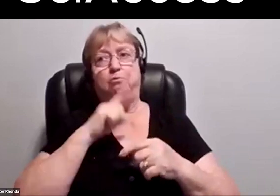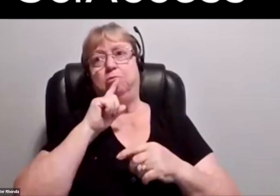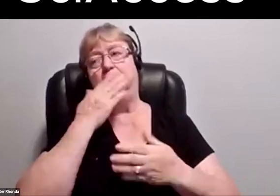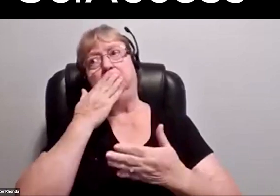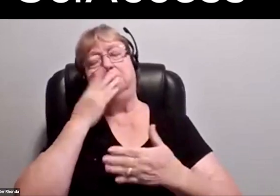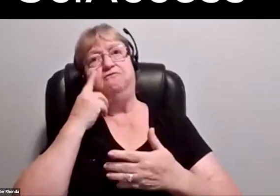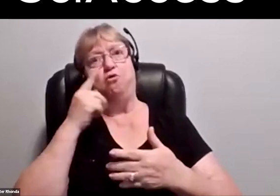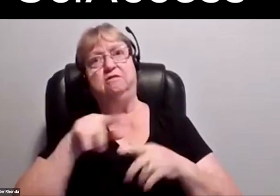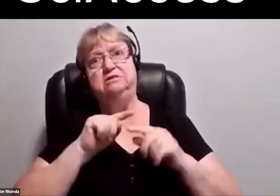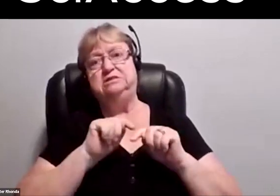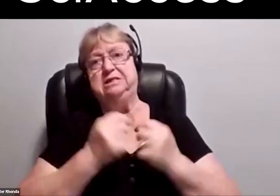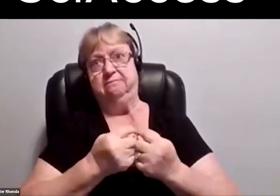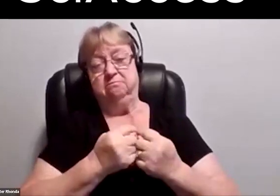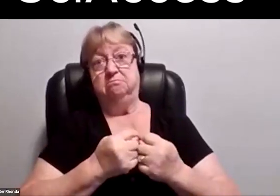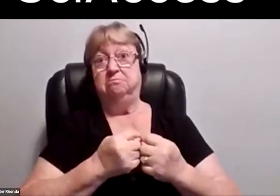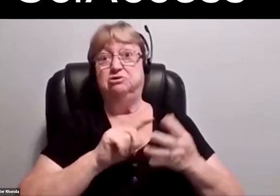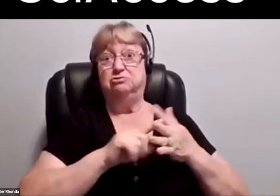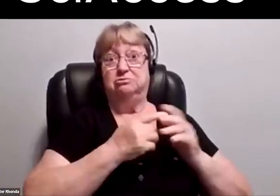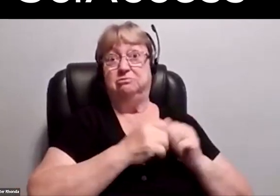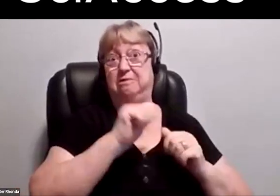and then now including the team that you saw yesterday,